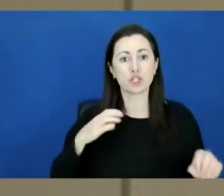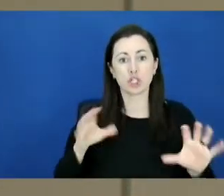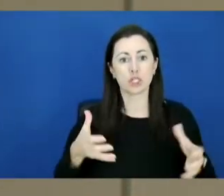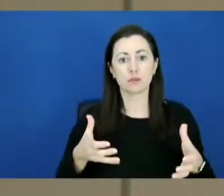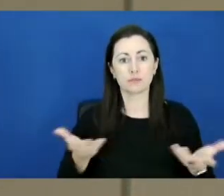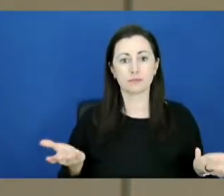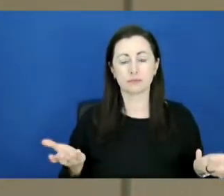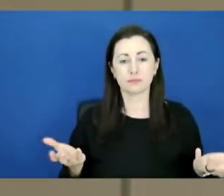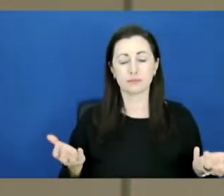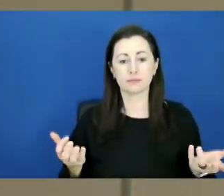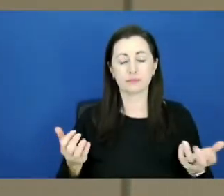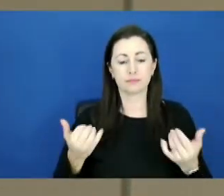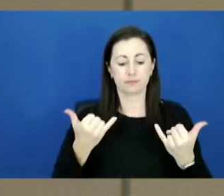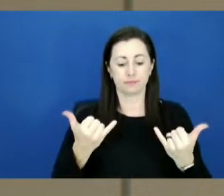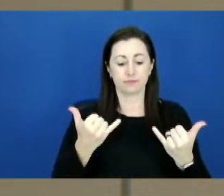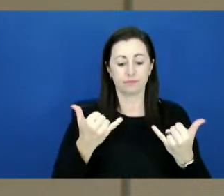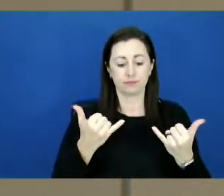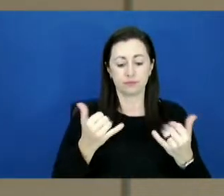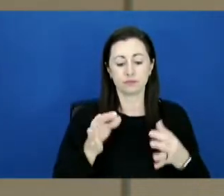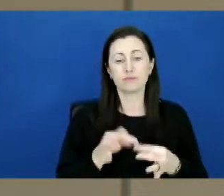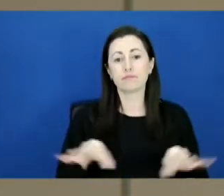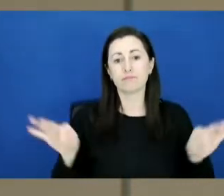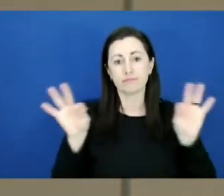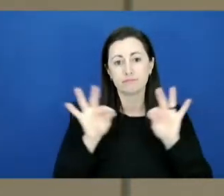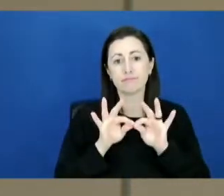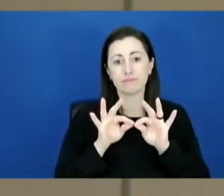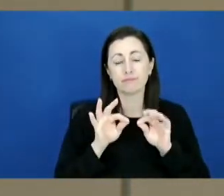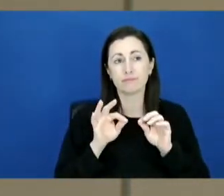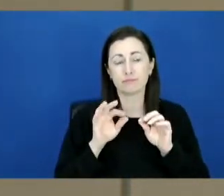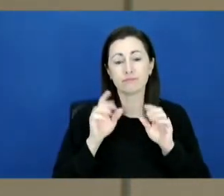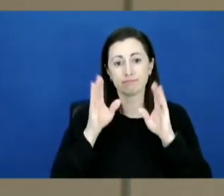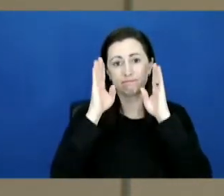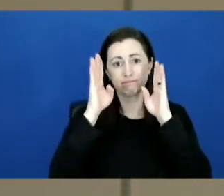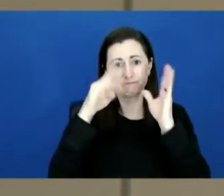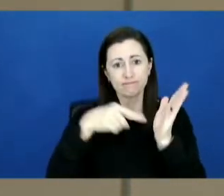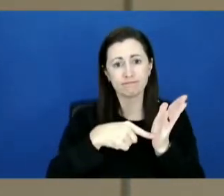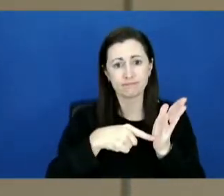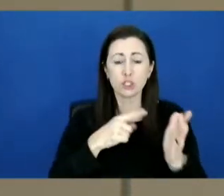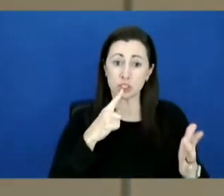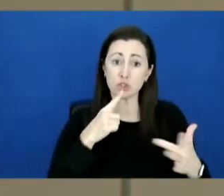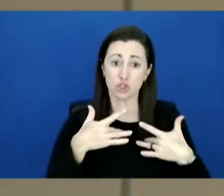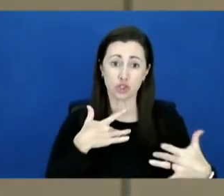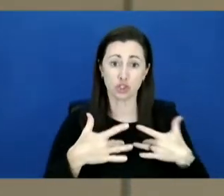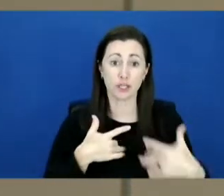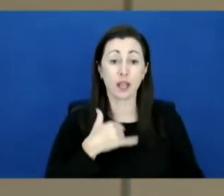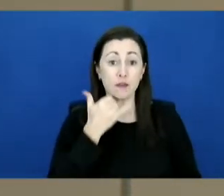GOOD JOB BUT NOW WE CAN'T DO IT BECAUSE THERE'S NO MARINE